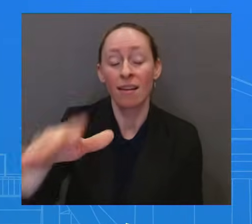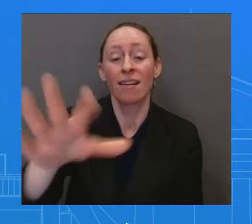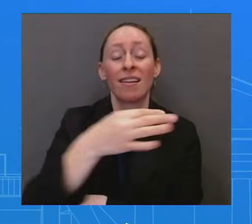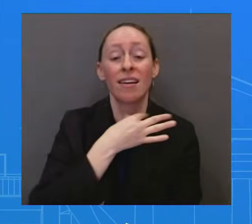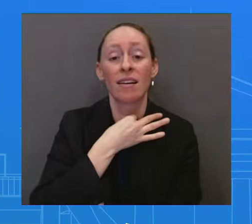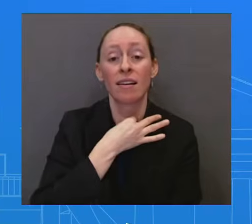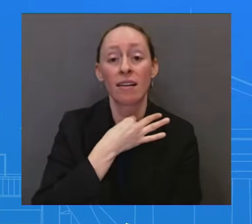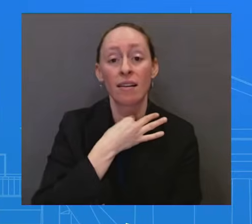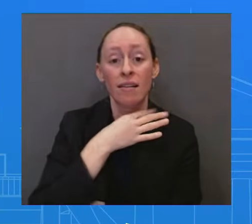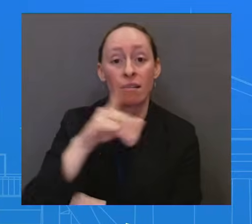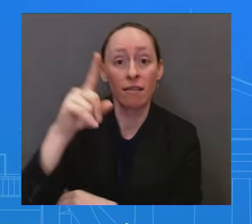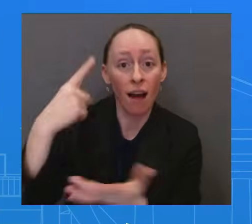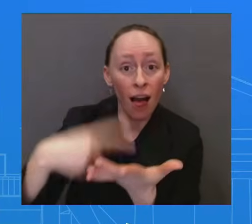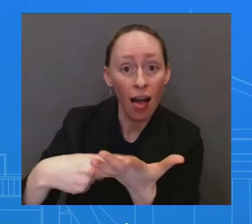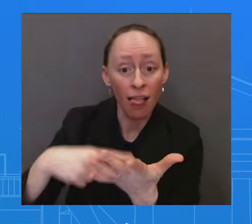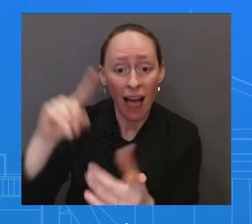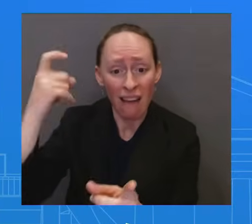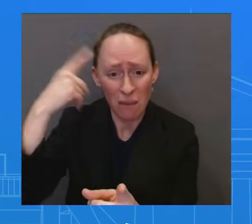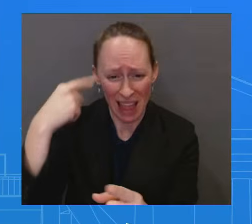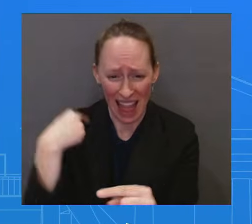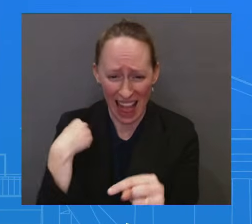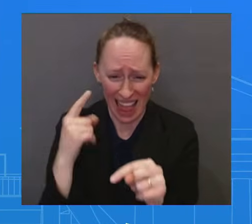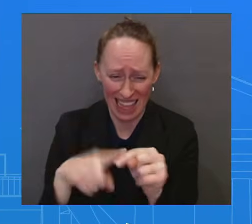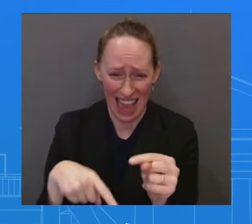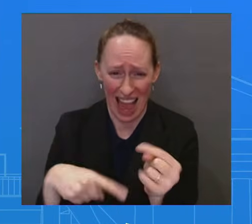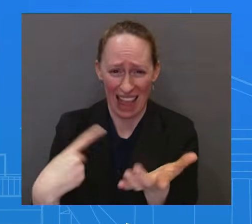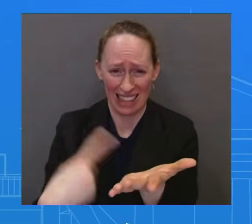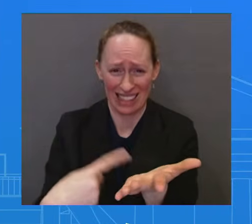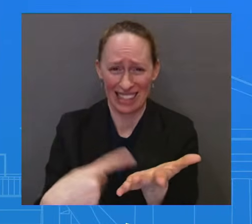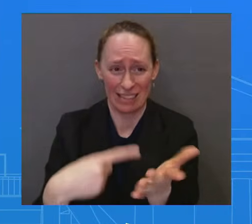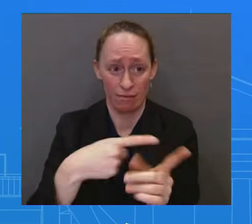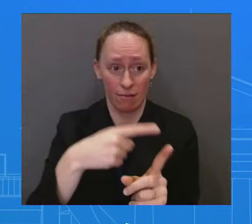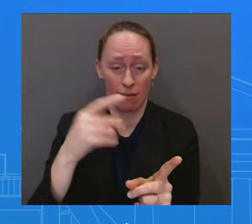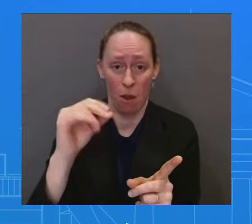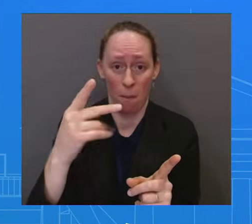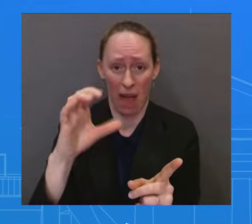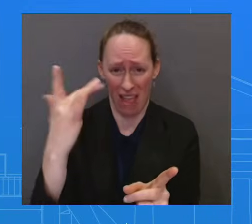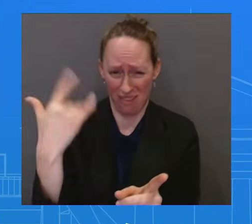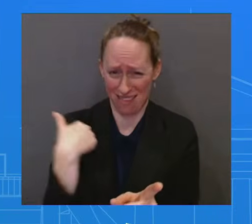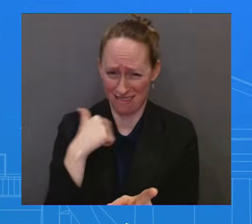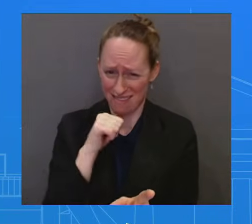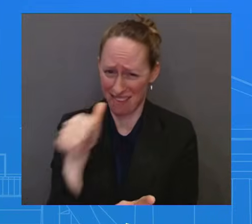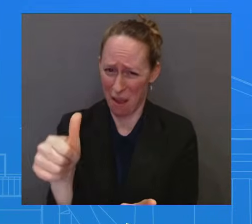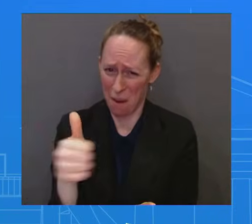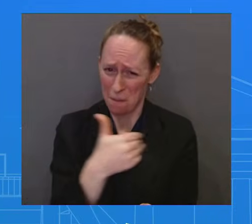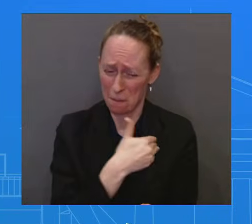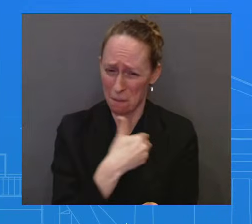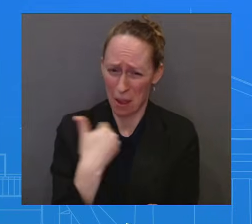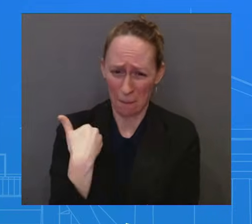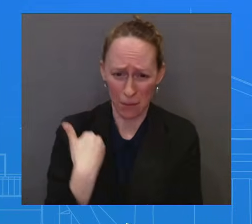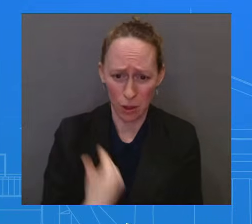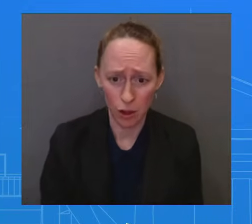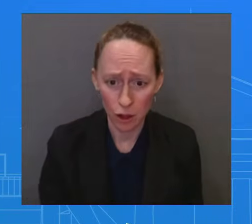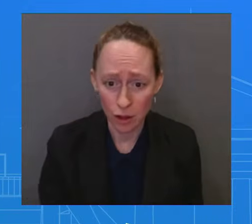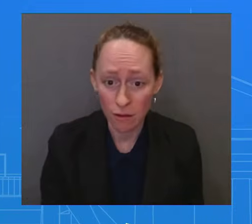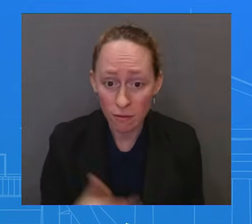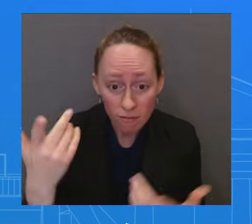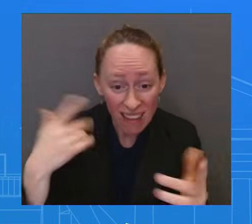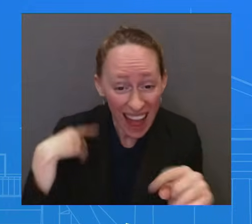The Press: But -- so it did come up in conversations? Ms. Jean-Pierre: I can't go beyond what the readout was from that -- from that conversation. But obviously, we are not members of OPEC+.